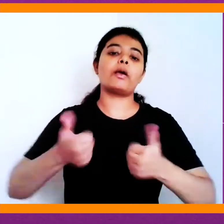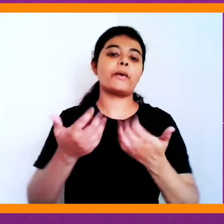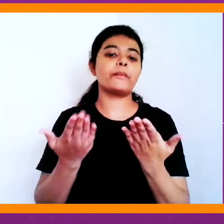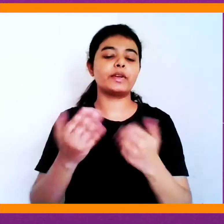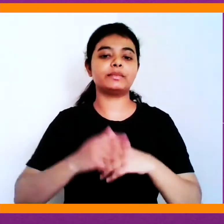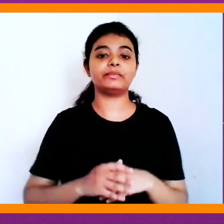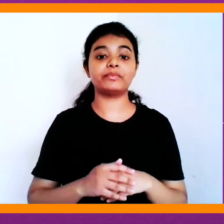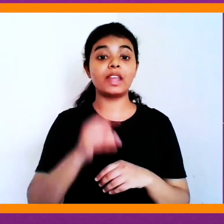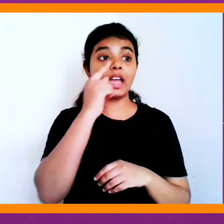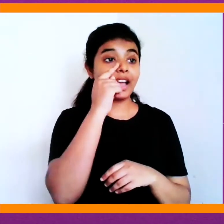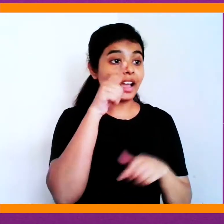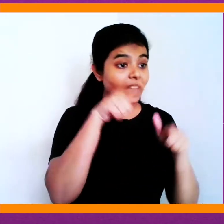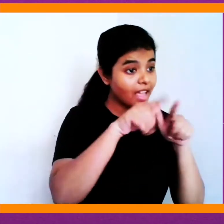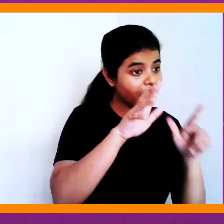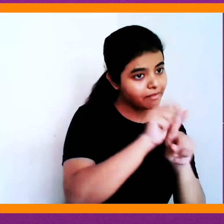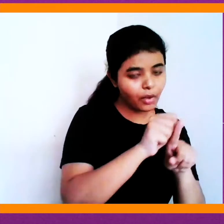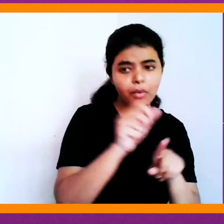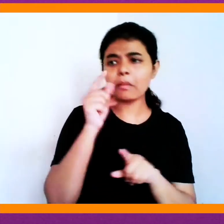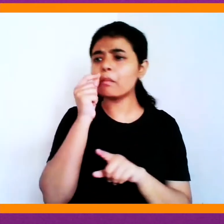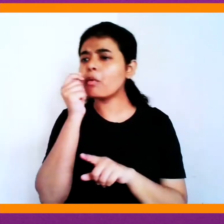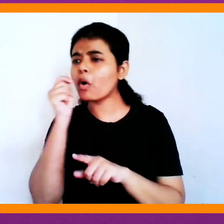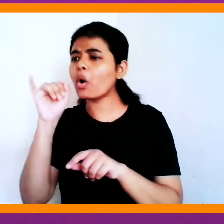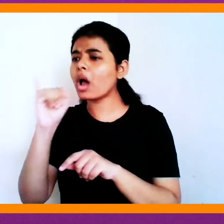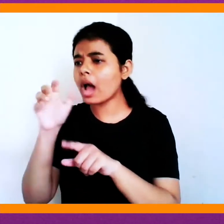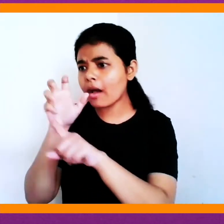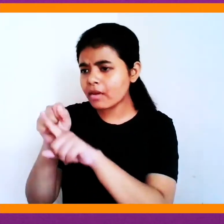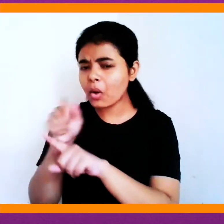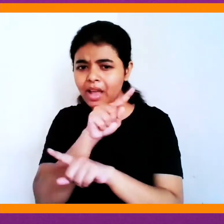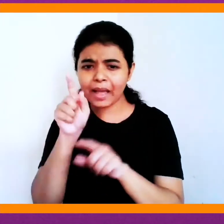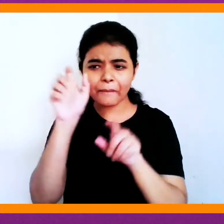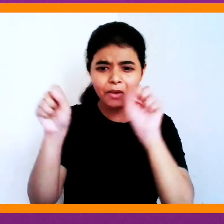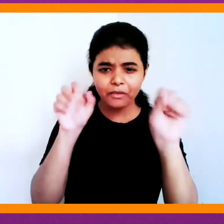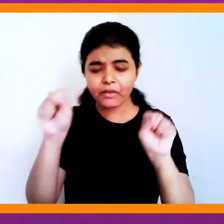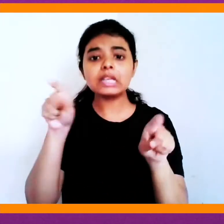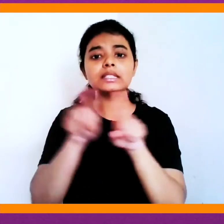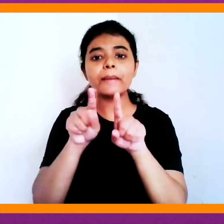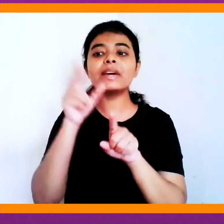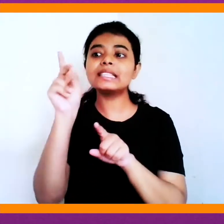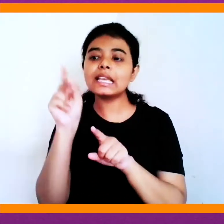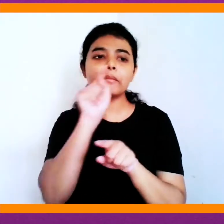sexual characteristics like the hair under the arms in the pubic area the smell of the body